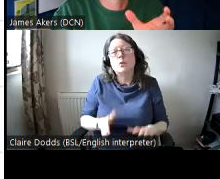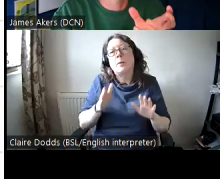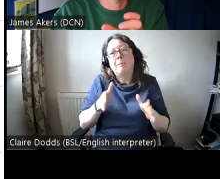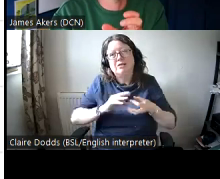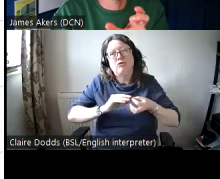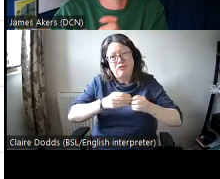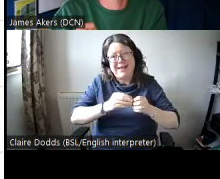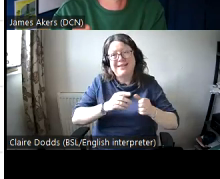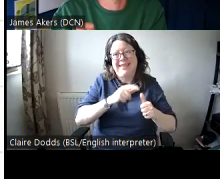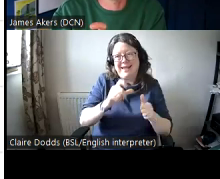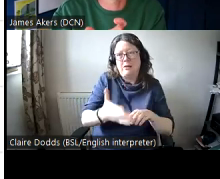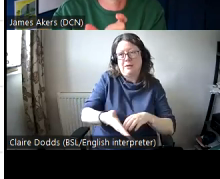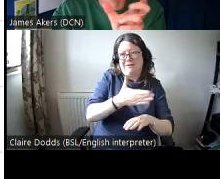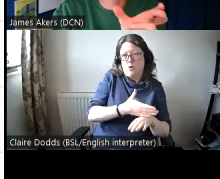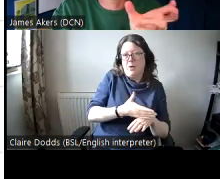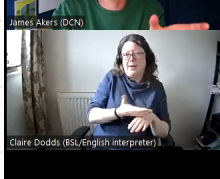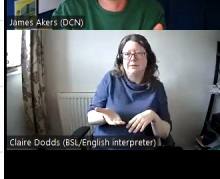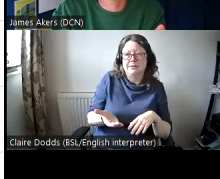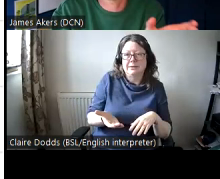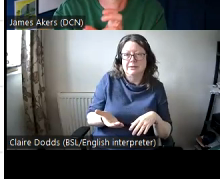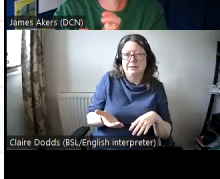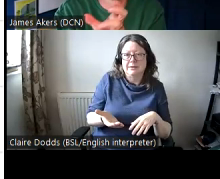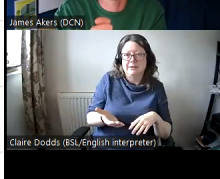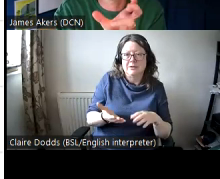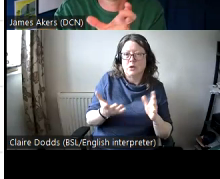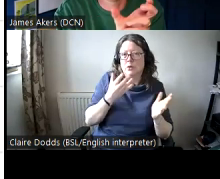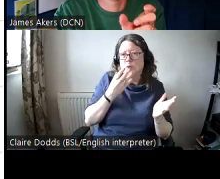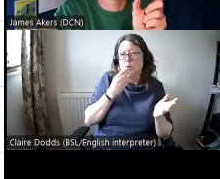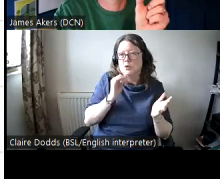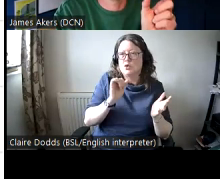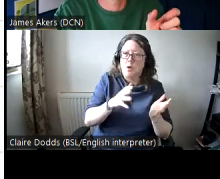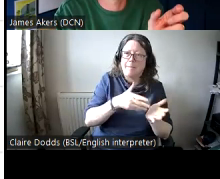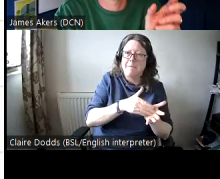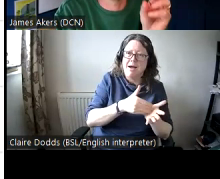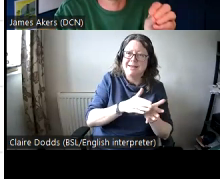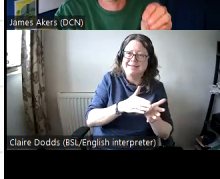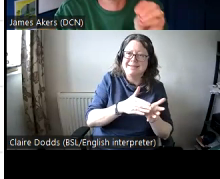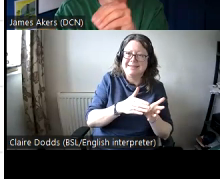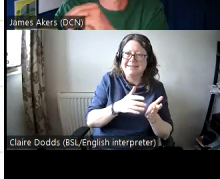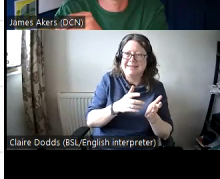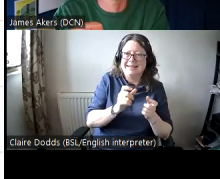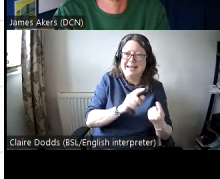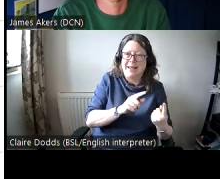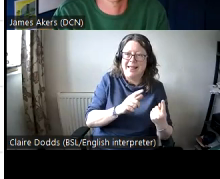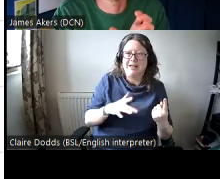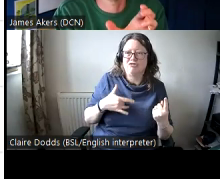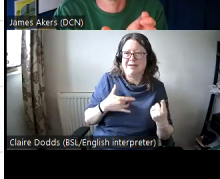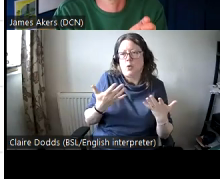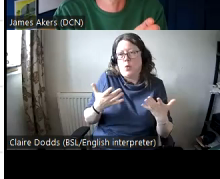You take your marketing@emailaddress or your name@yourorganizationemailaddress.